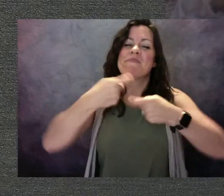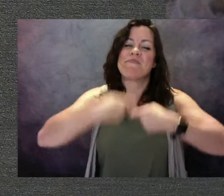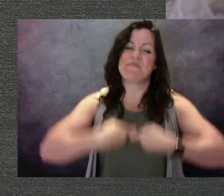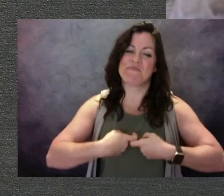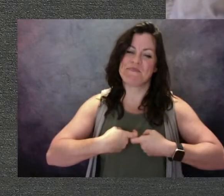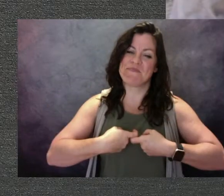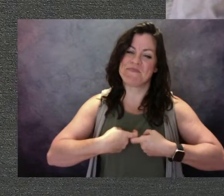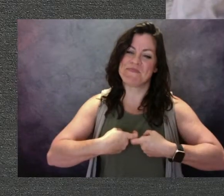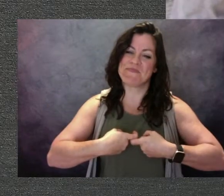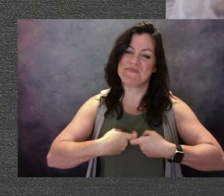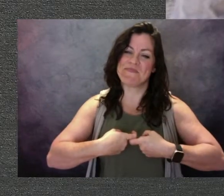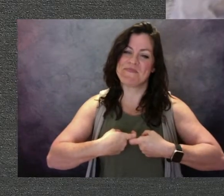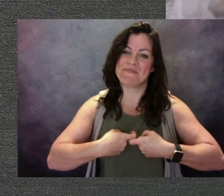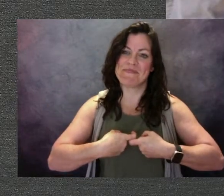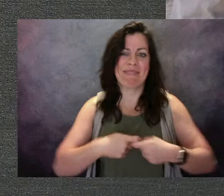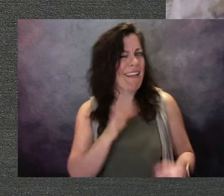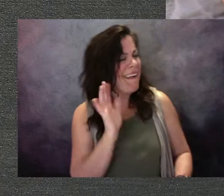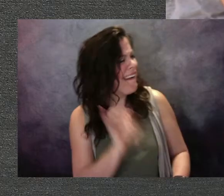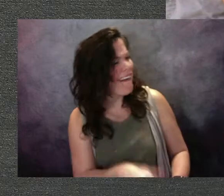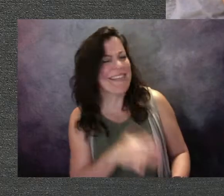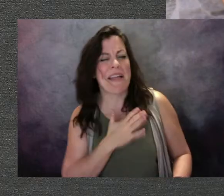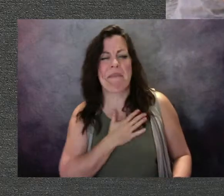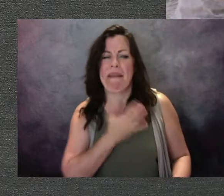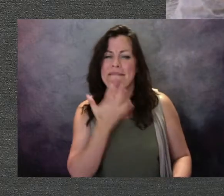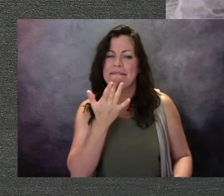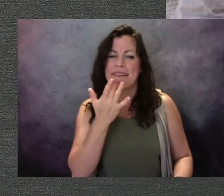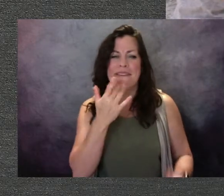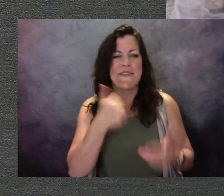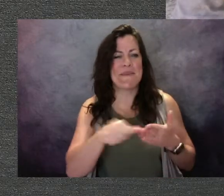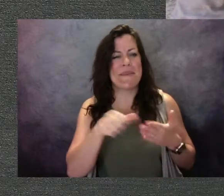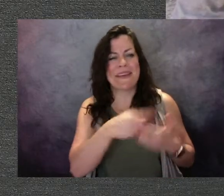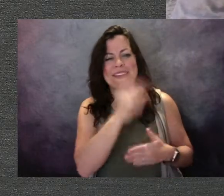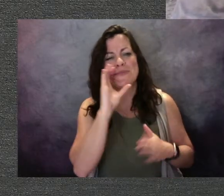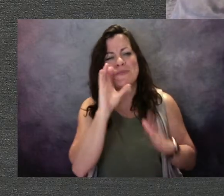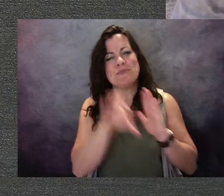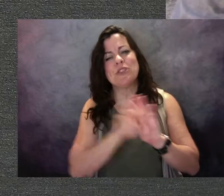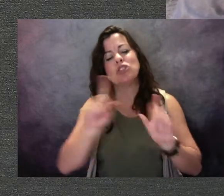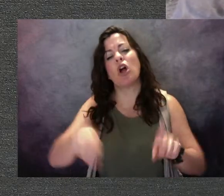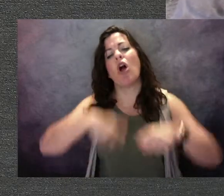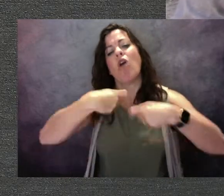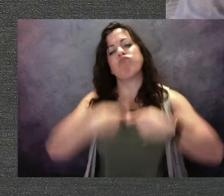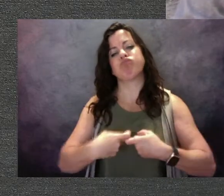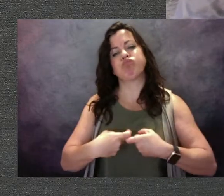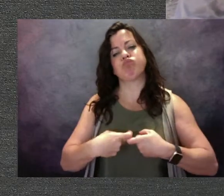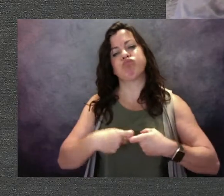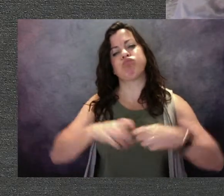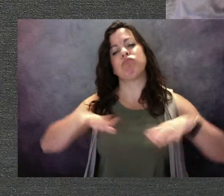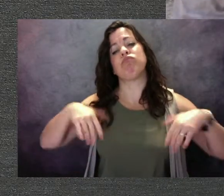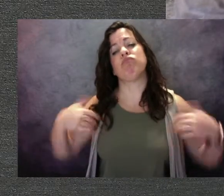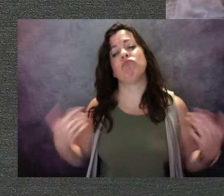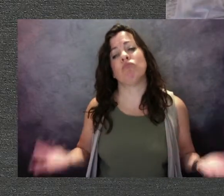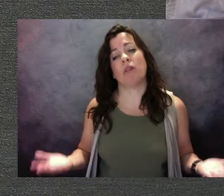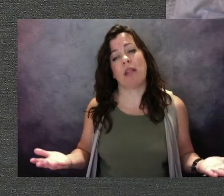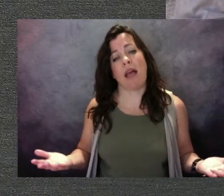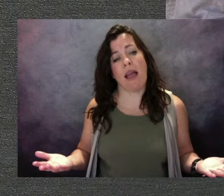I think that might be my favorite page. What do you think? I feel pretty relaxed girls. What do you think? Yeah. Yeah.